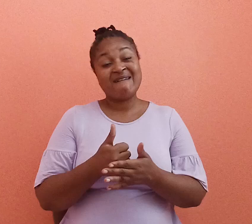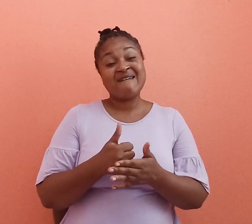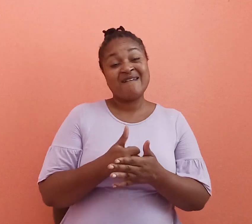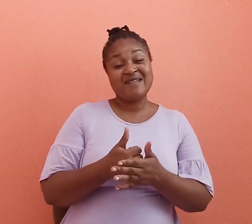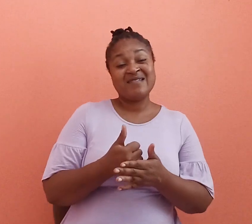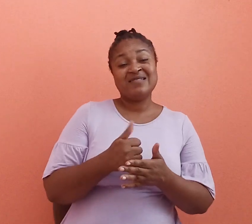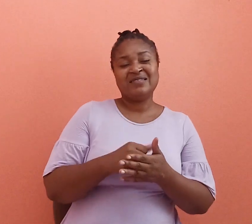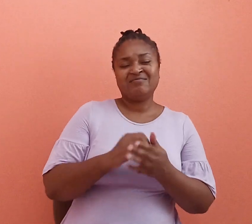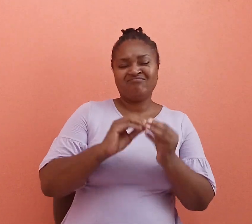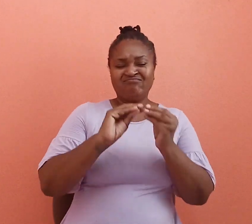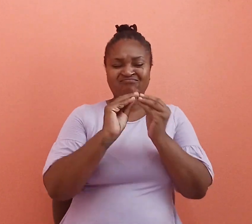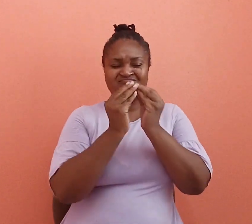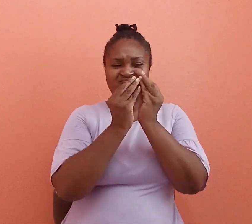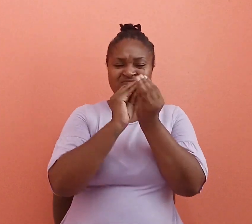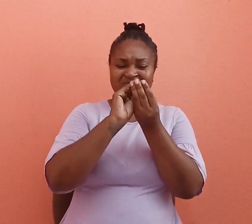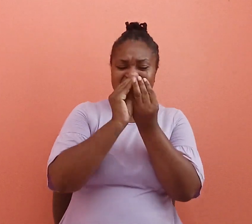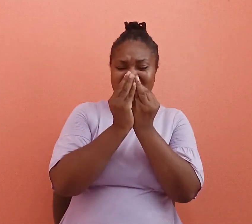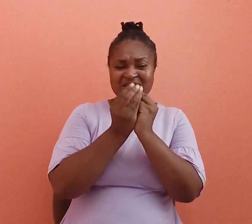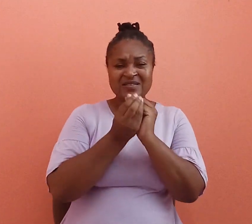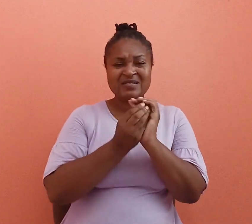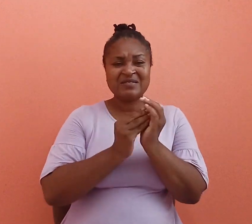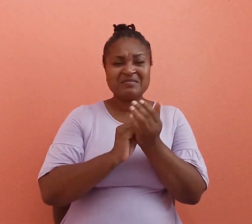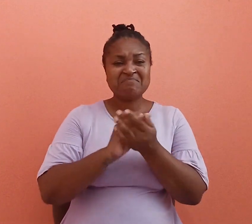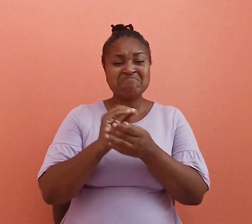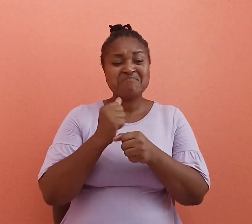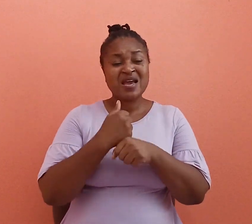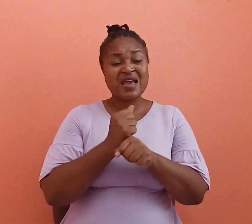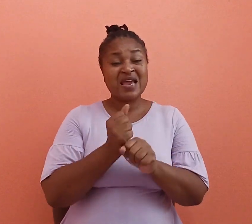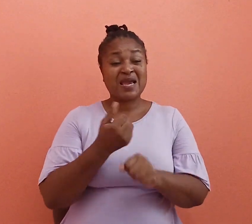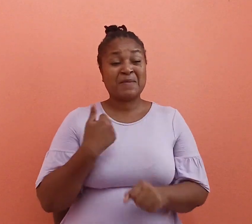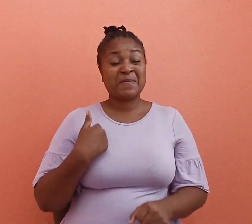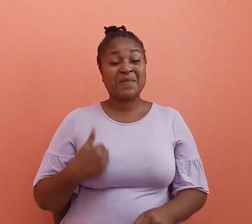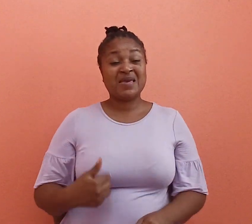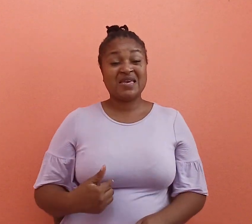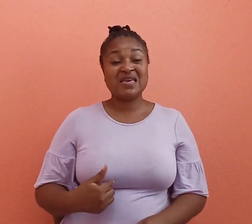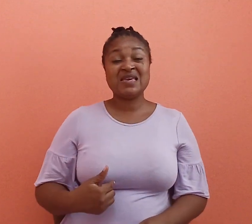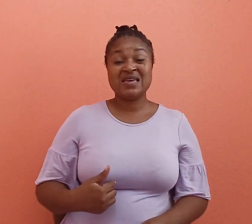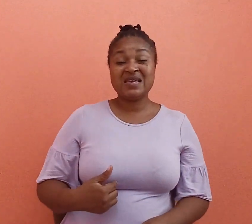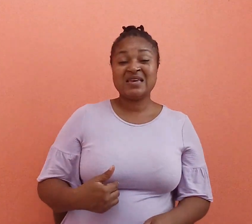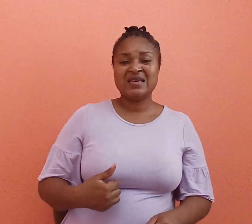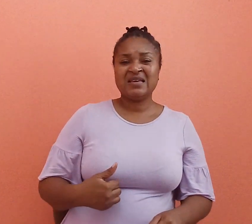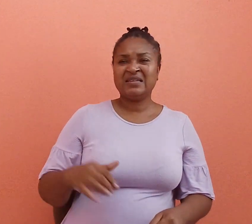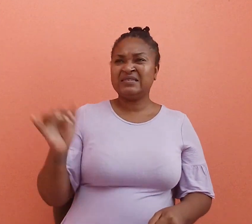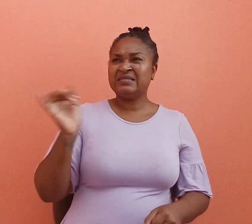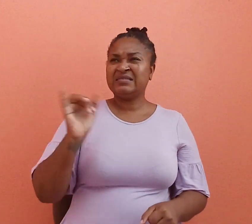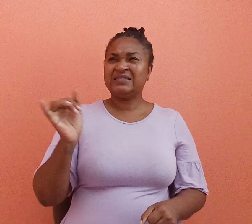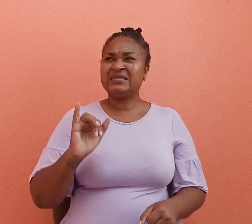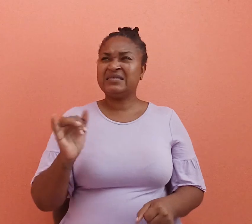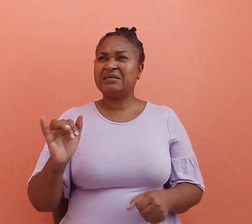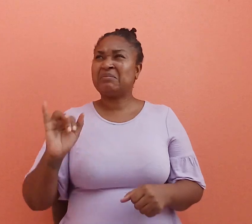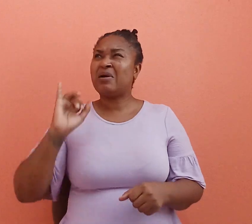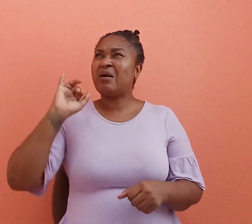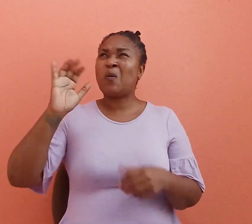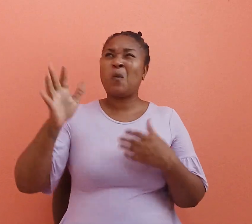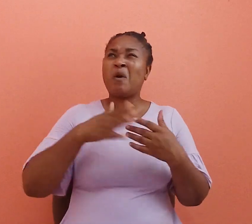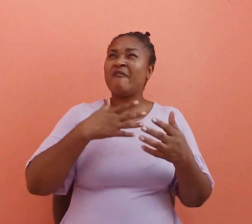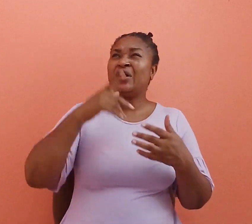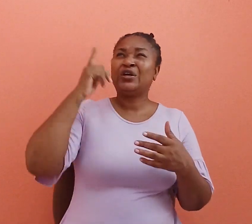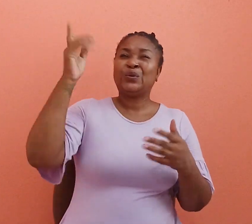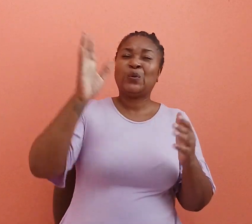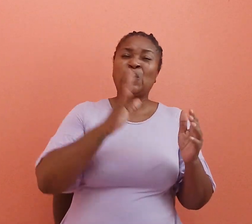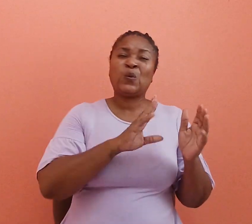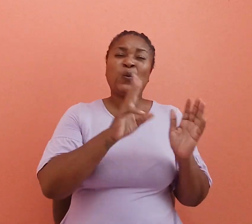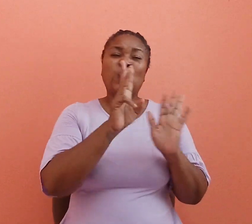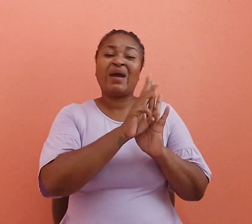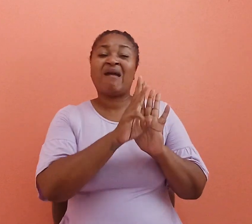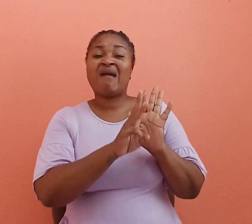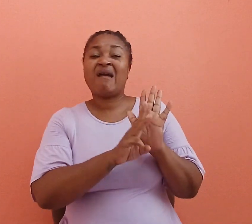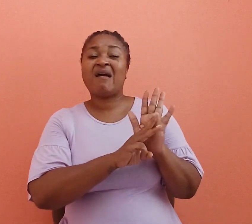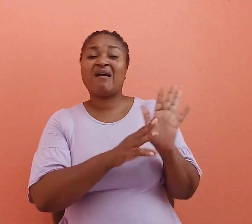Mold me and make me after thy will